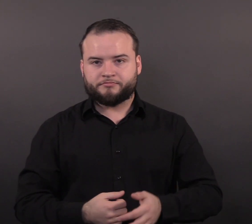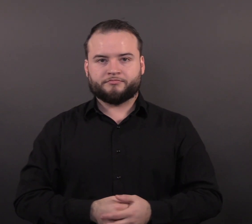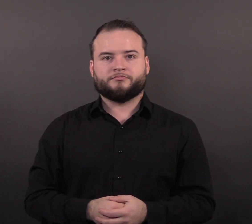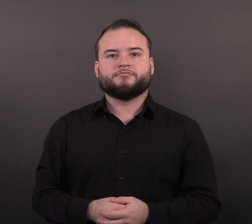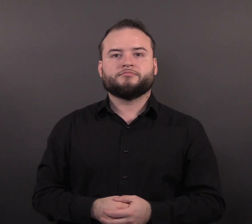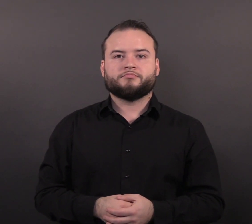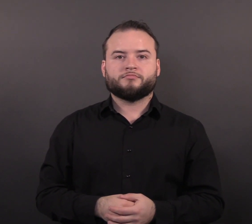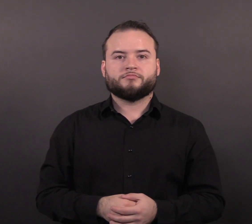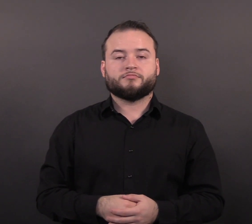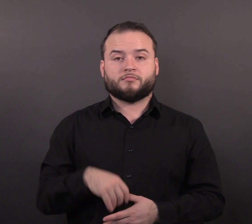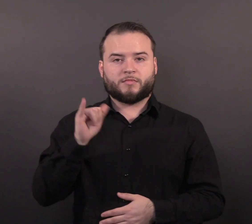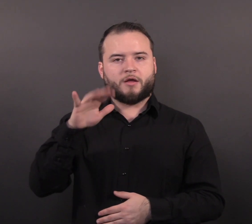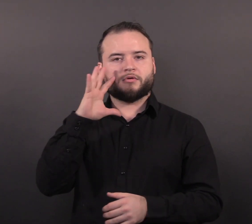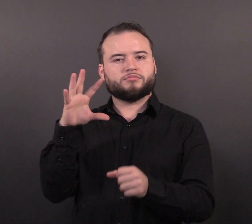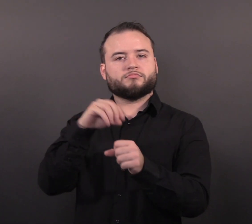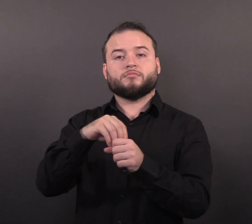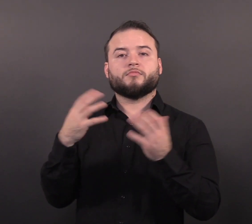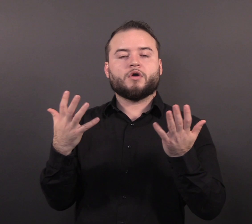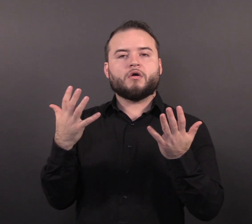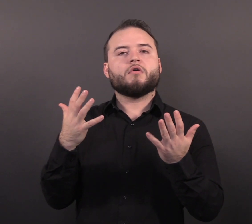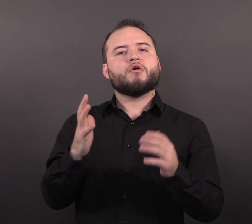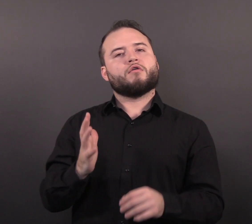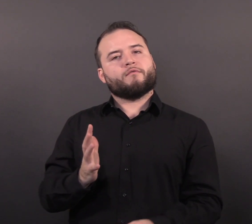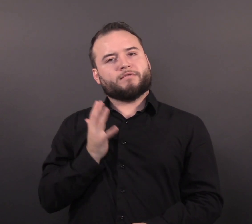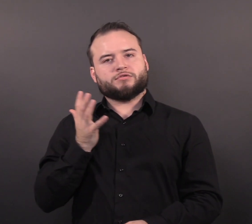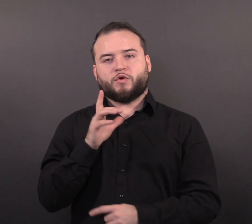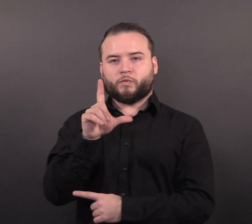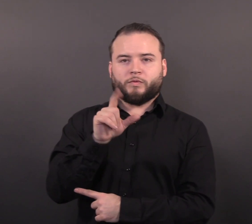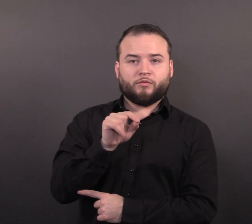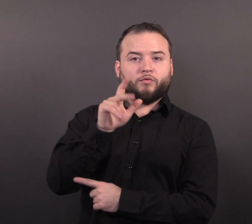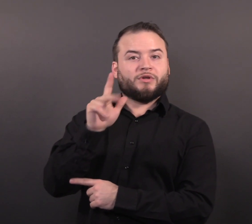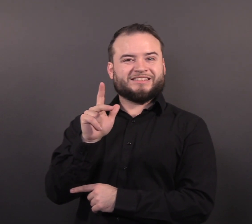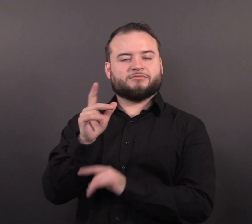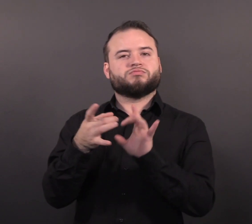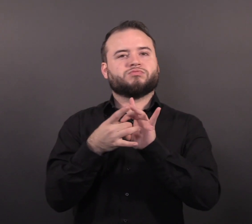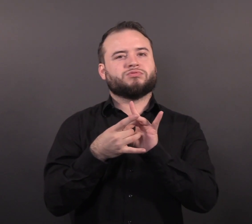It will be a part of the official 2023 release of ICD-11,